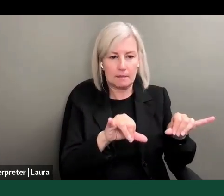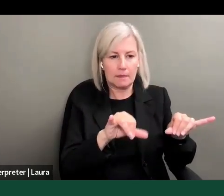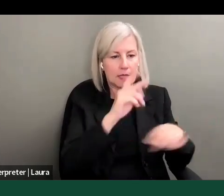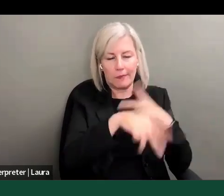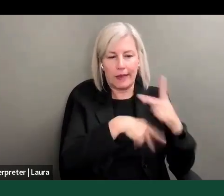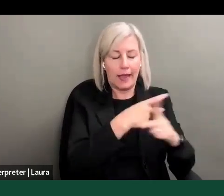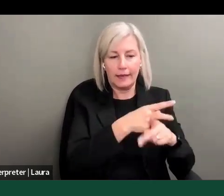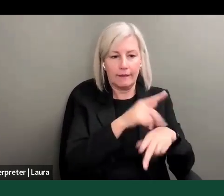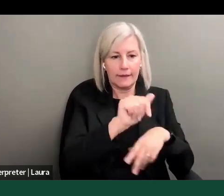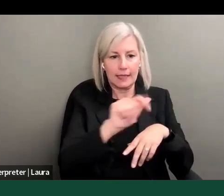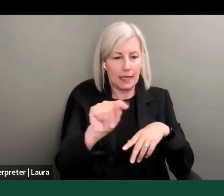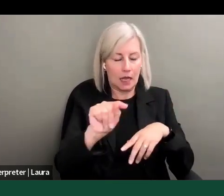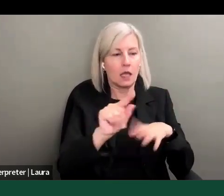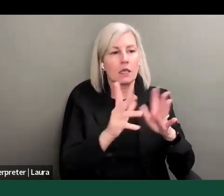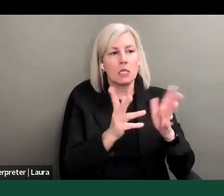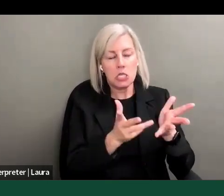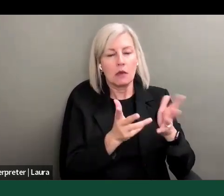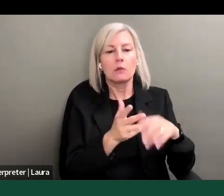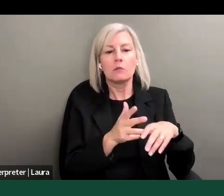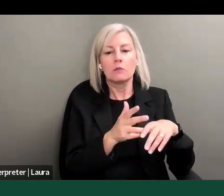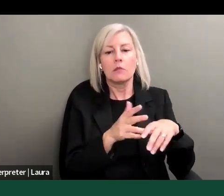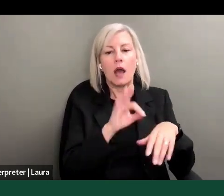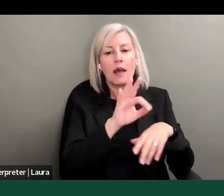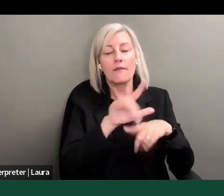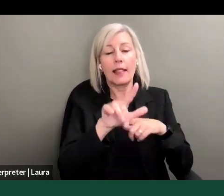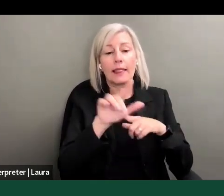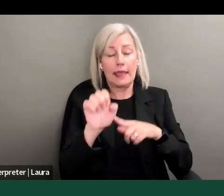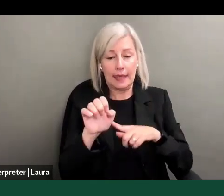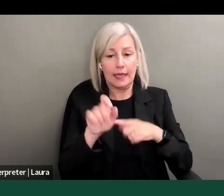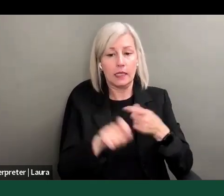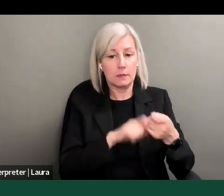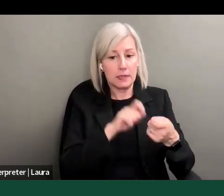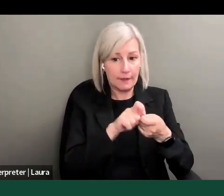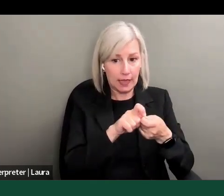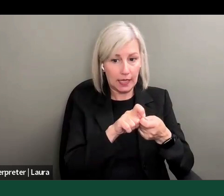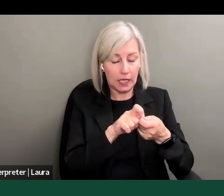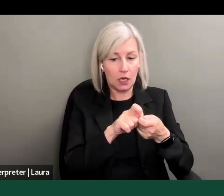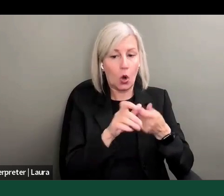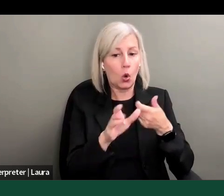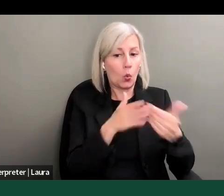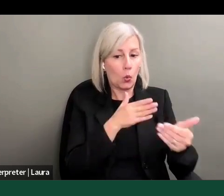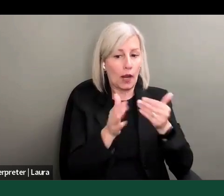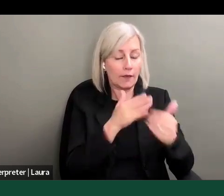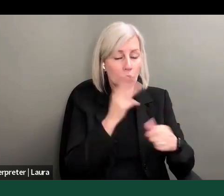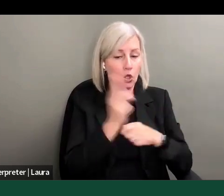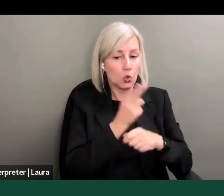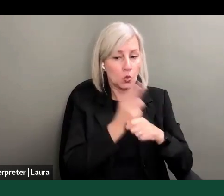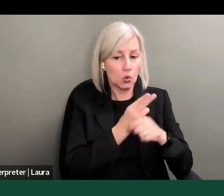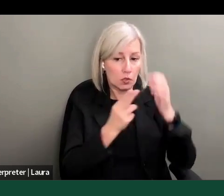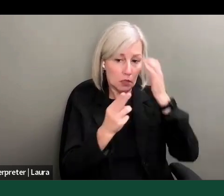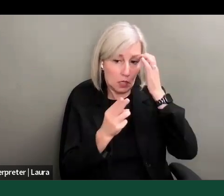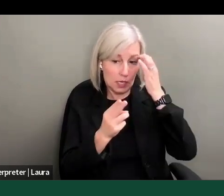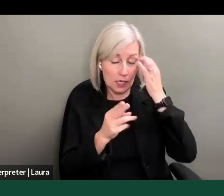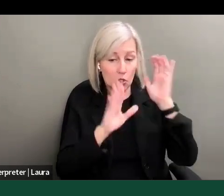technology the FLE specifically or whatever FLA you're using is a great tool